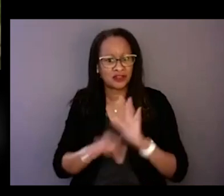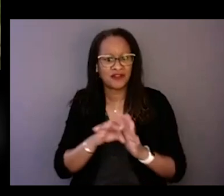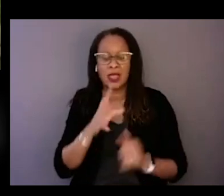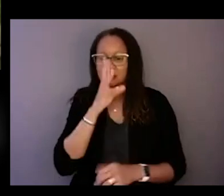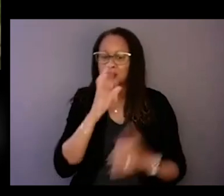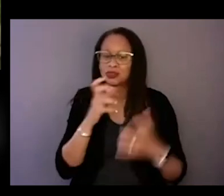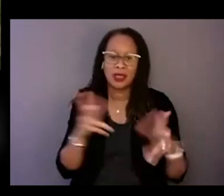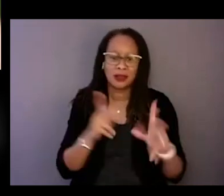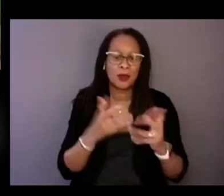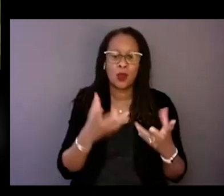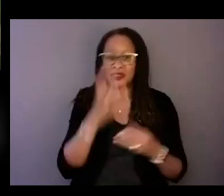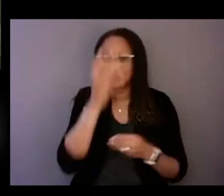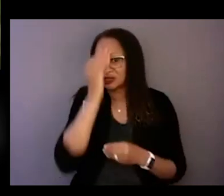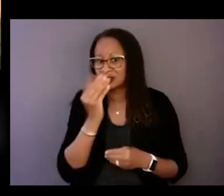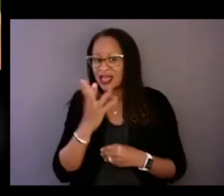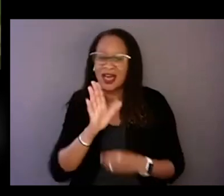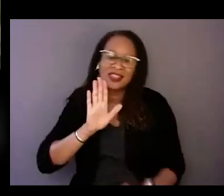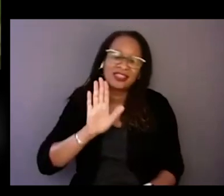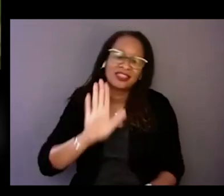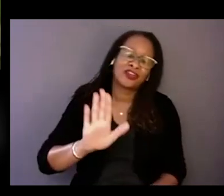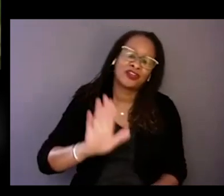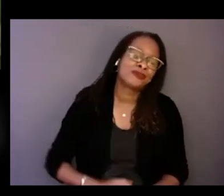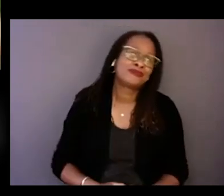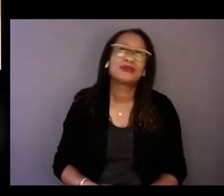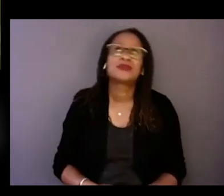who wanted to tell you their almost like thesis on Britney,